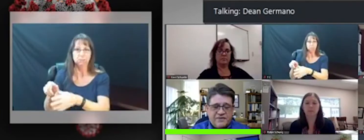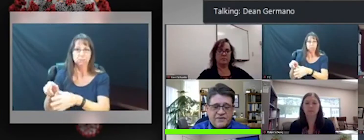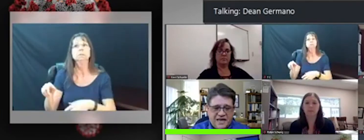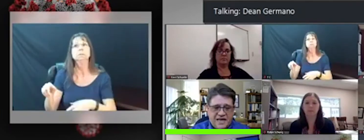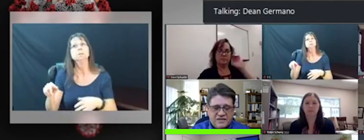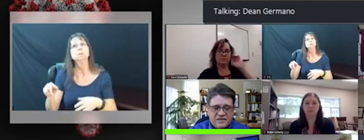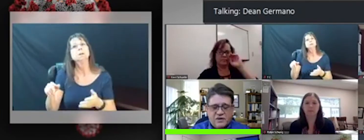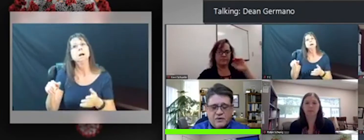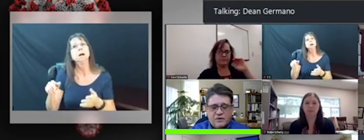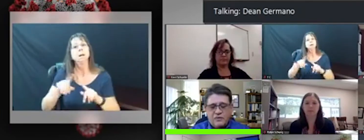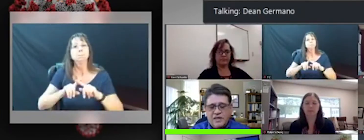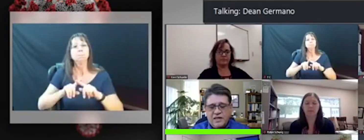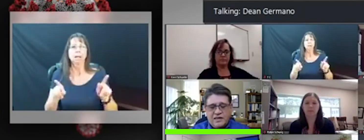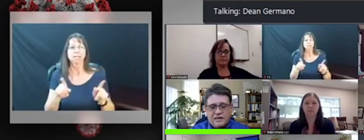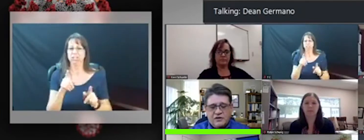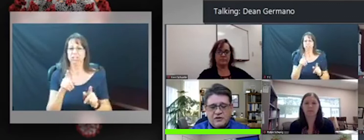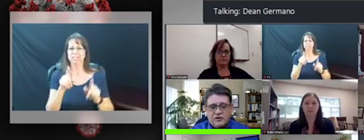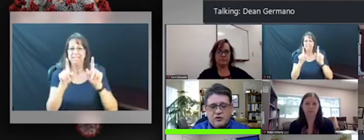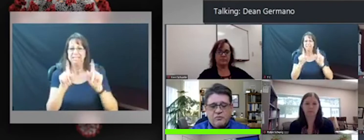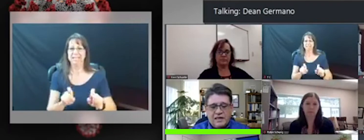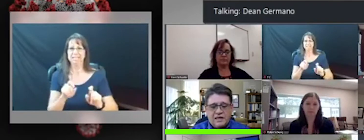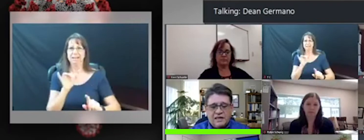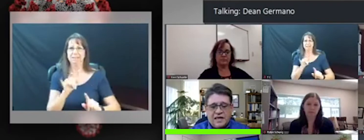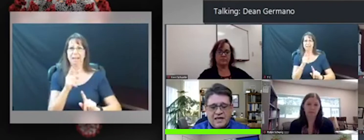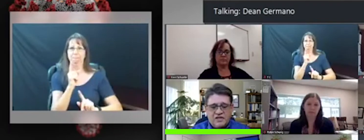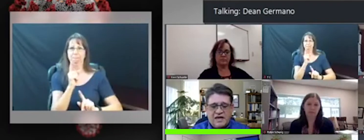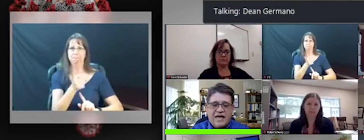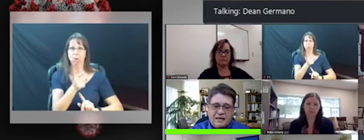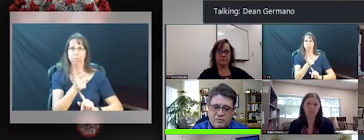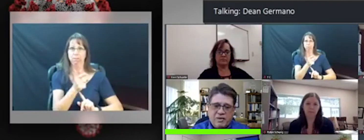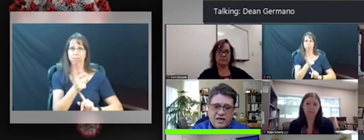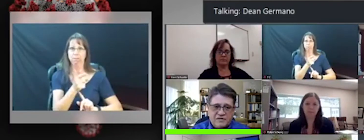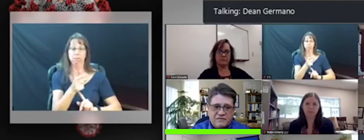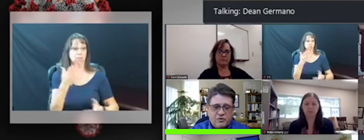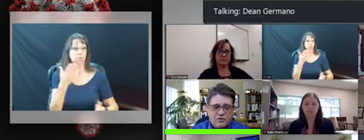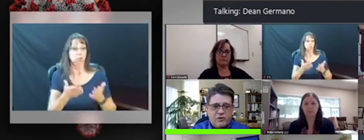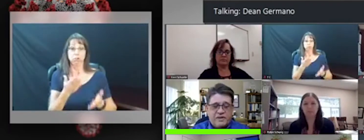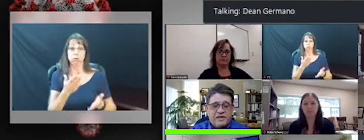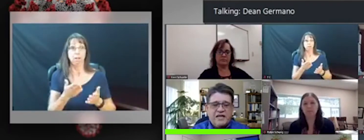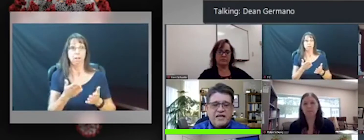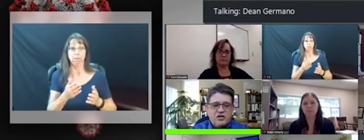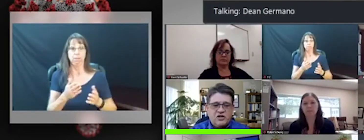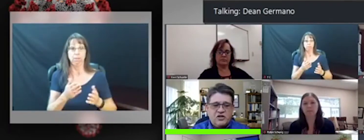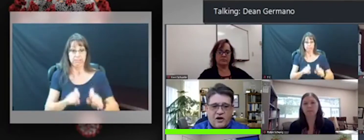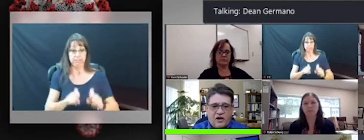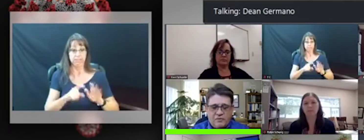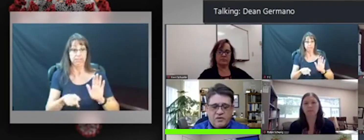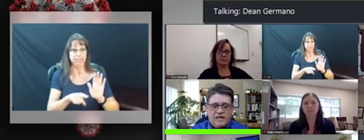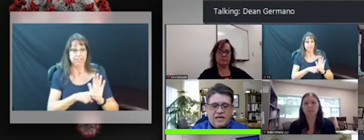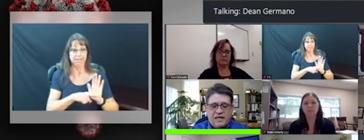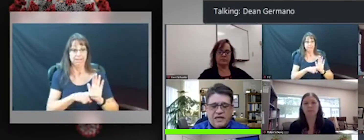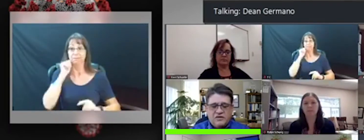that test. So, you could be a negative today, but positive tomorrow. But in terms of our ability